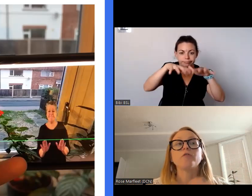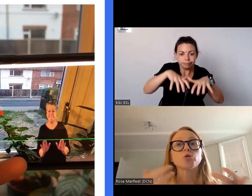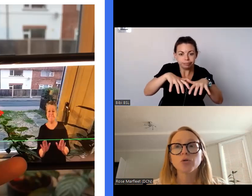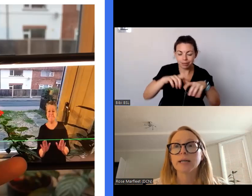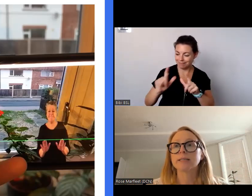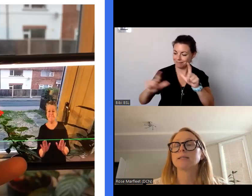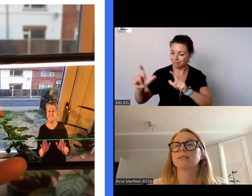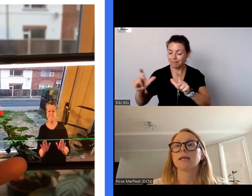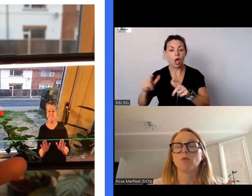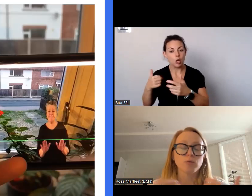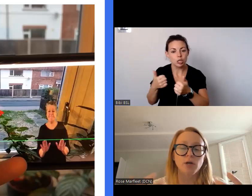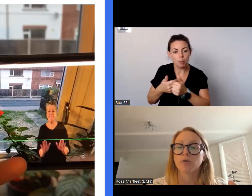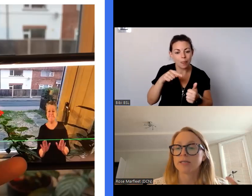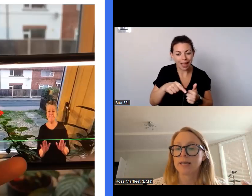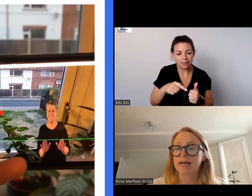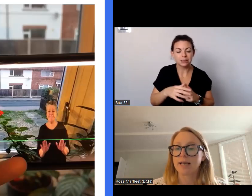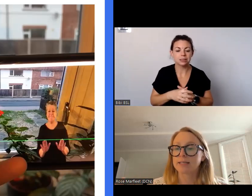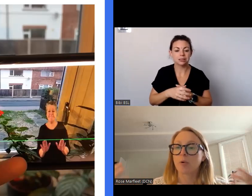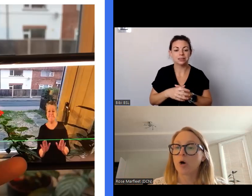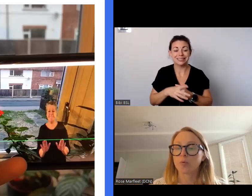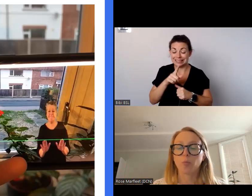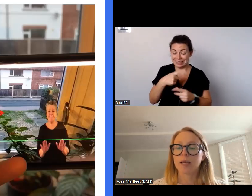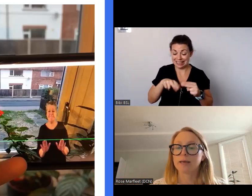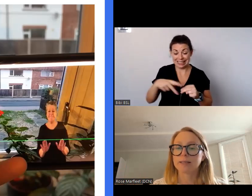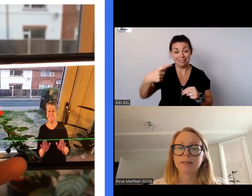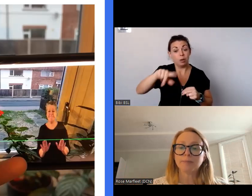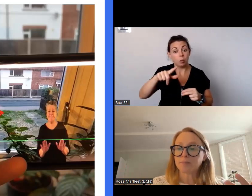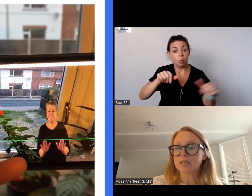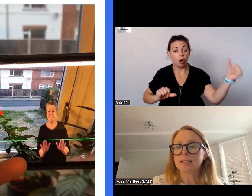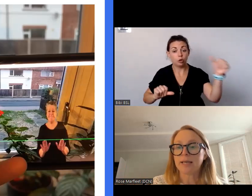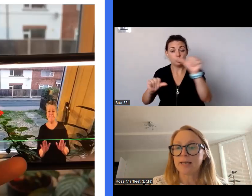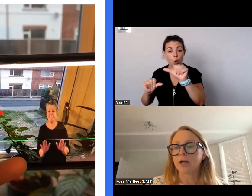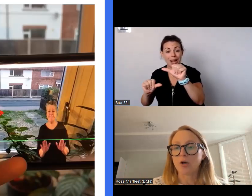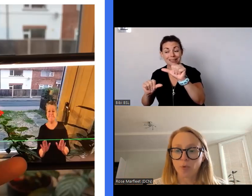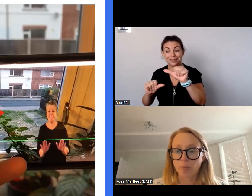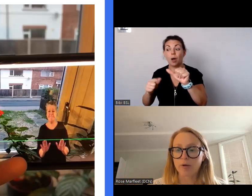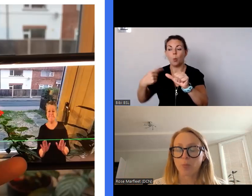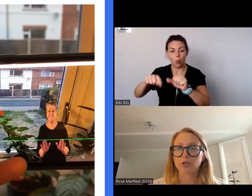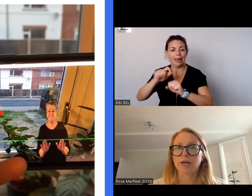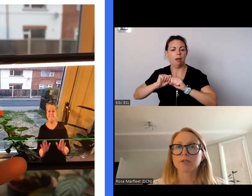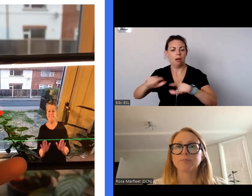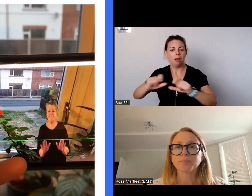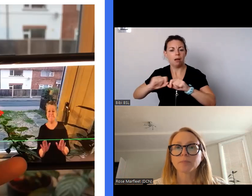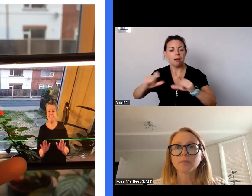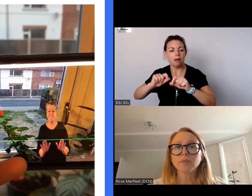If you're shortlisted, it also is the assets that will help your peers see and learn more about your project.